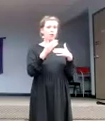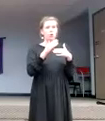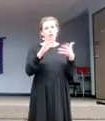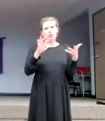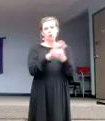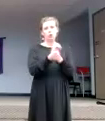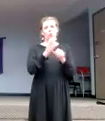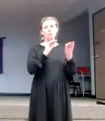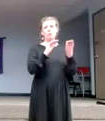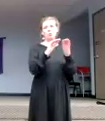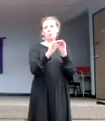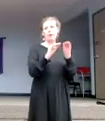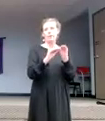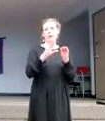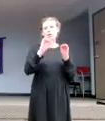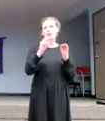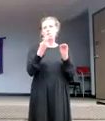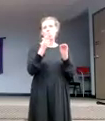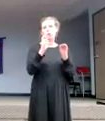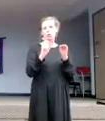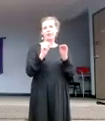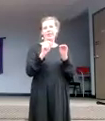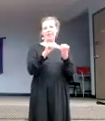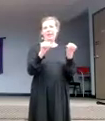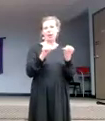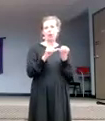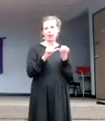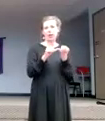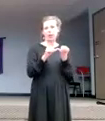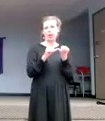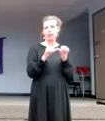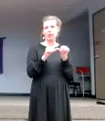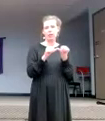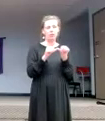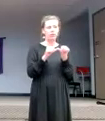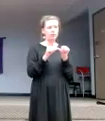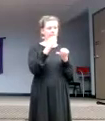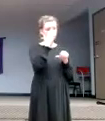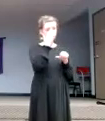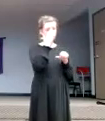will repair concrete in the trench that is needed. I'm going to take two more questions. So I